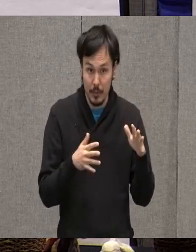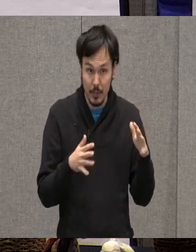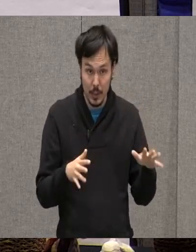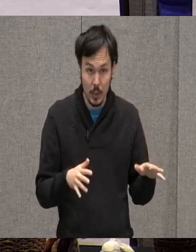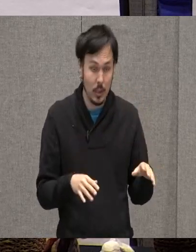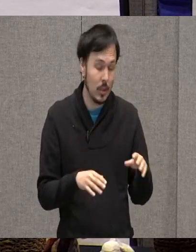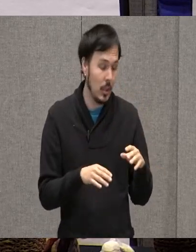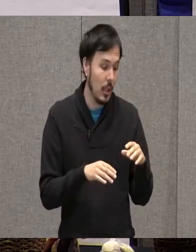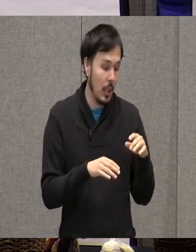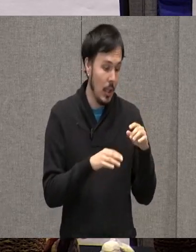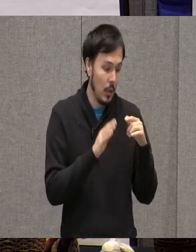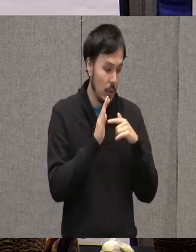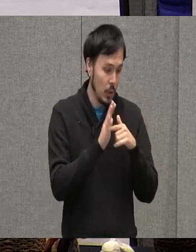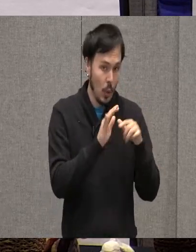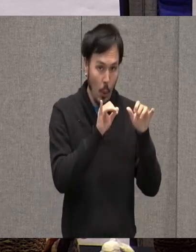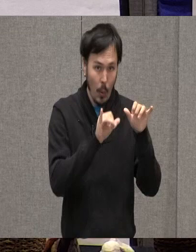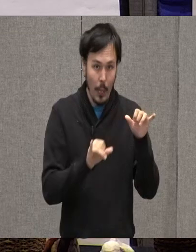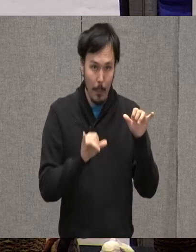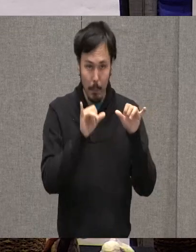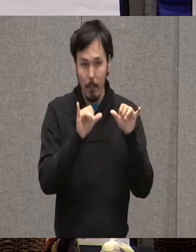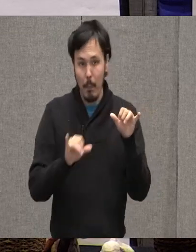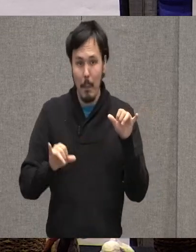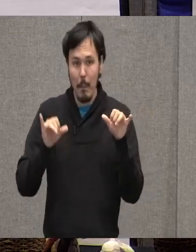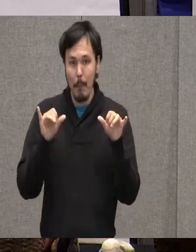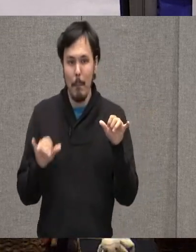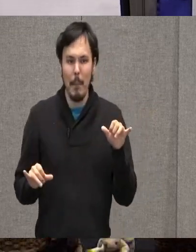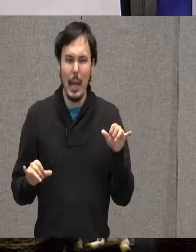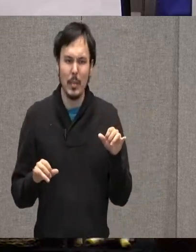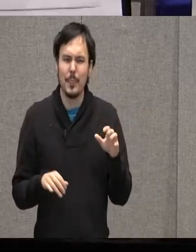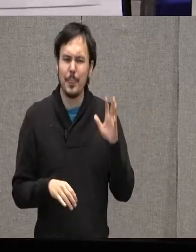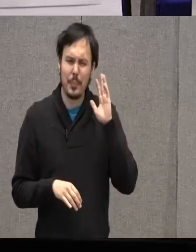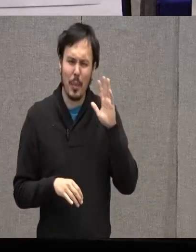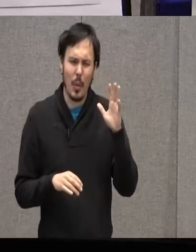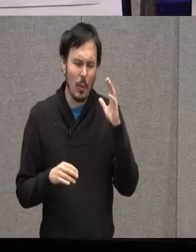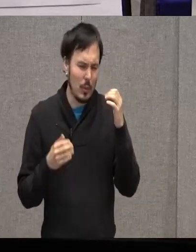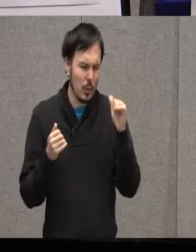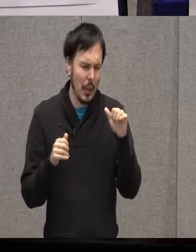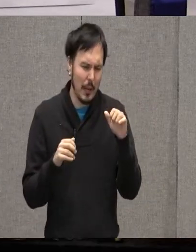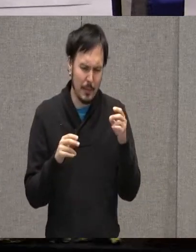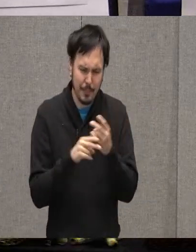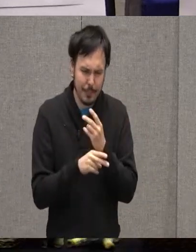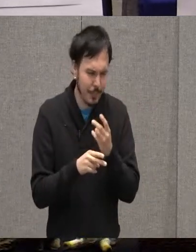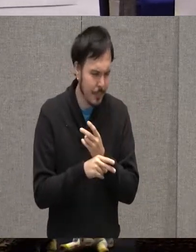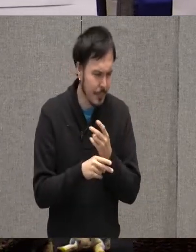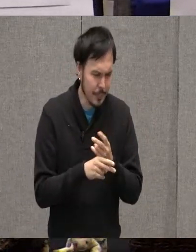and then we're gonna look for patterns in the numbers that we record in and see what we can find.